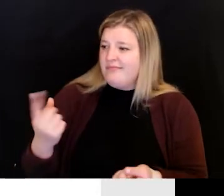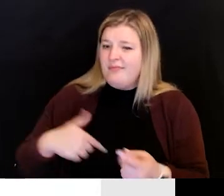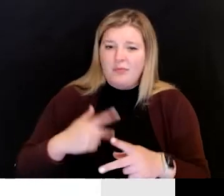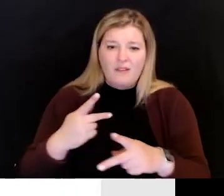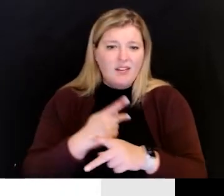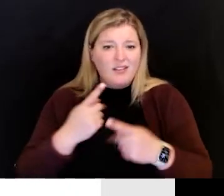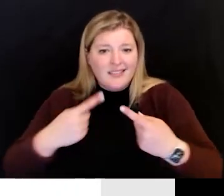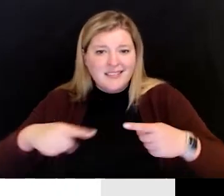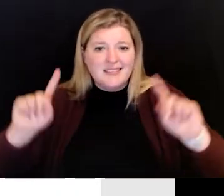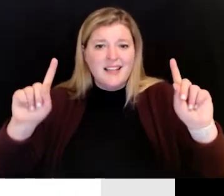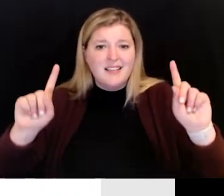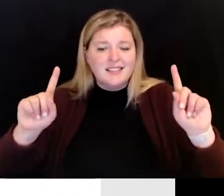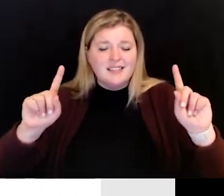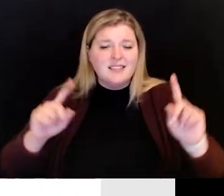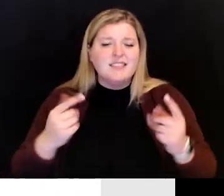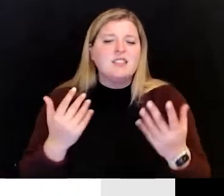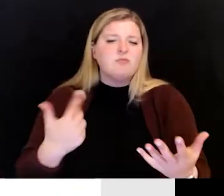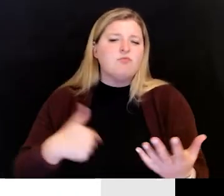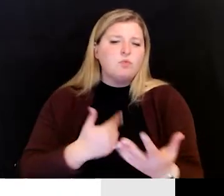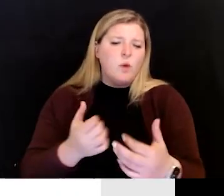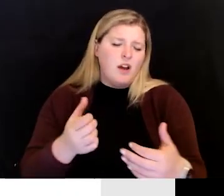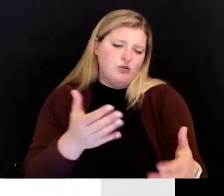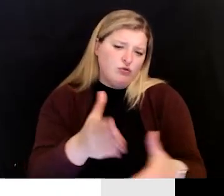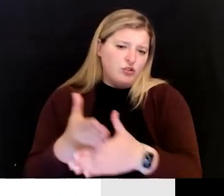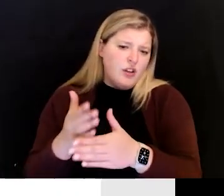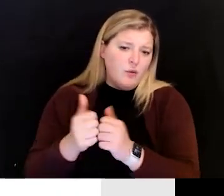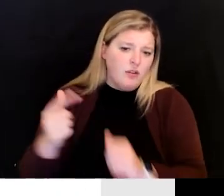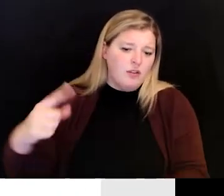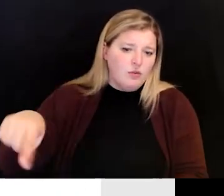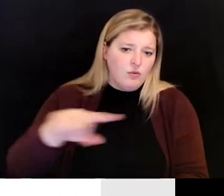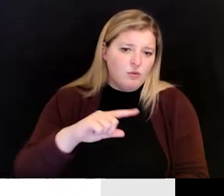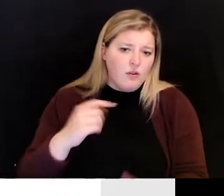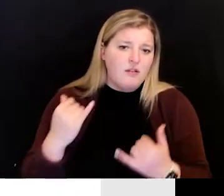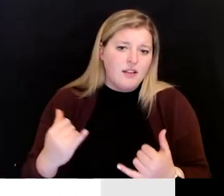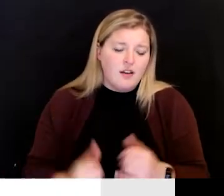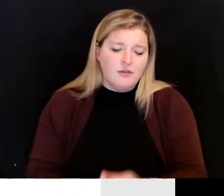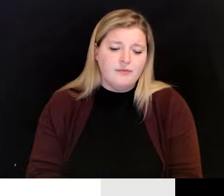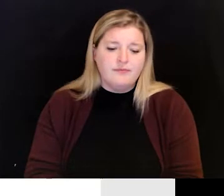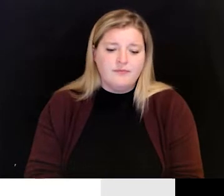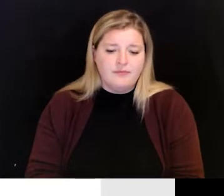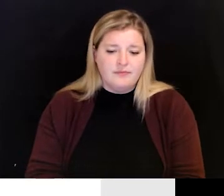And now we'd like to share that with everybody every chance that we get.